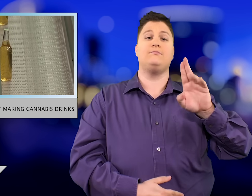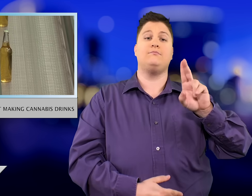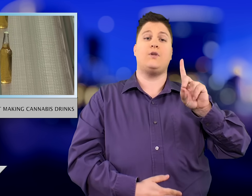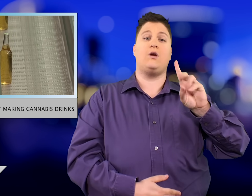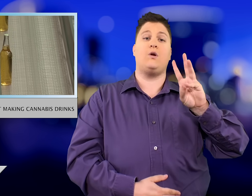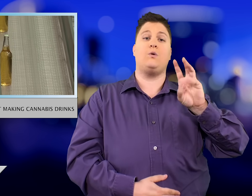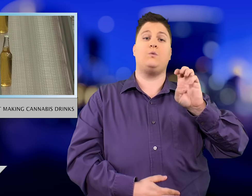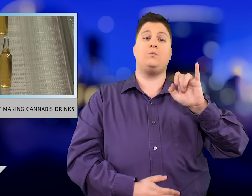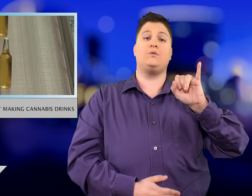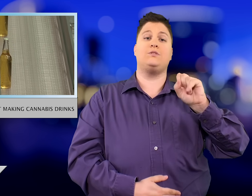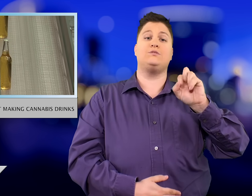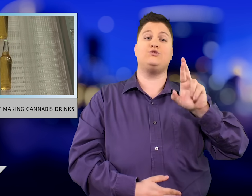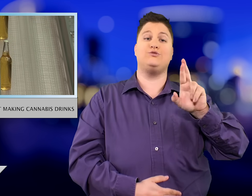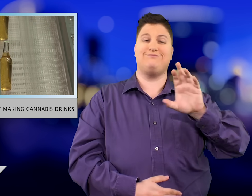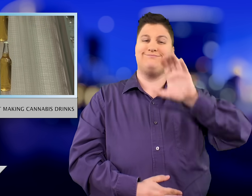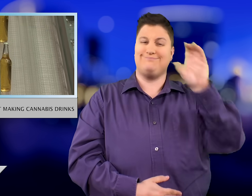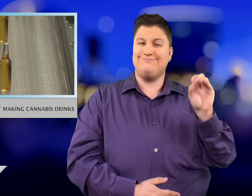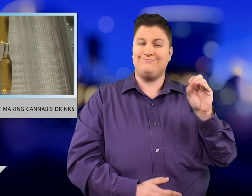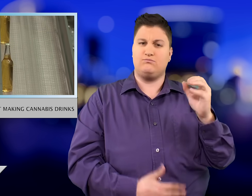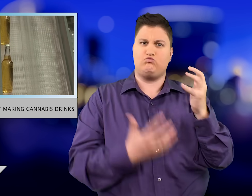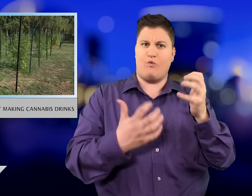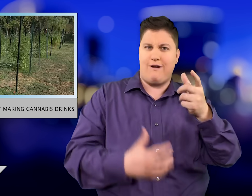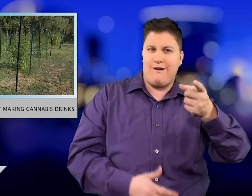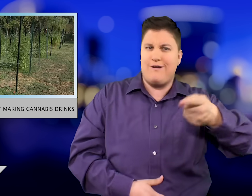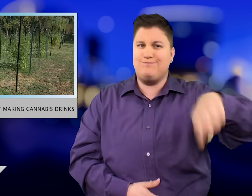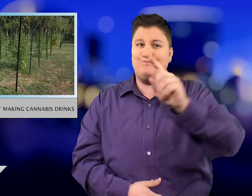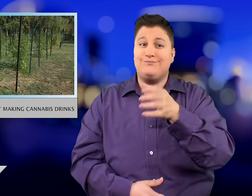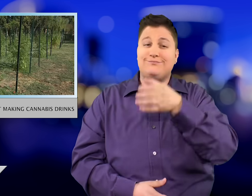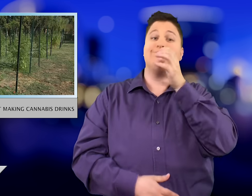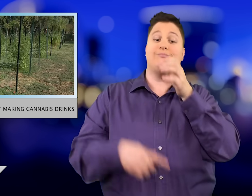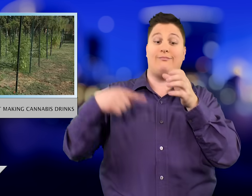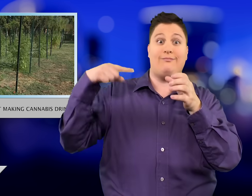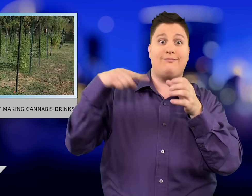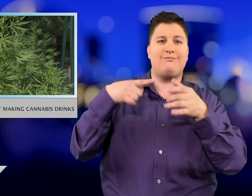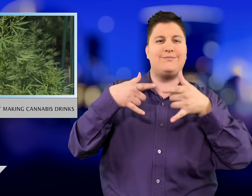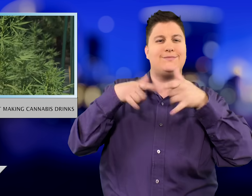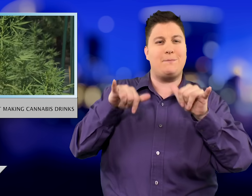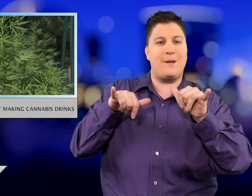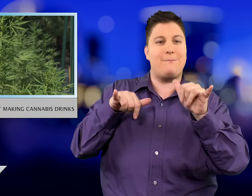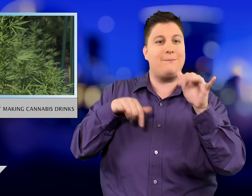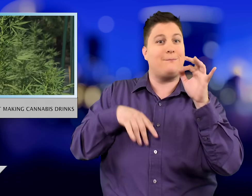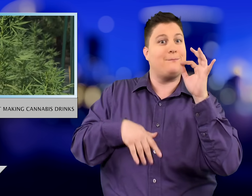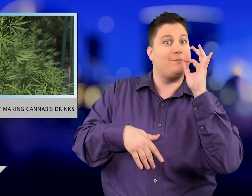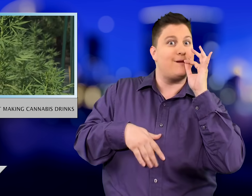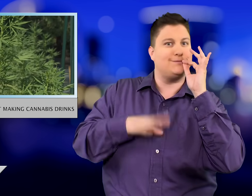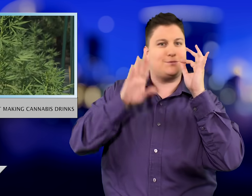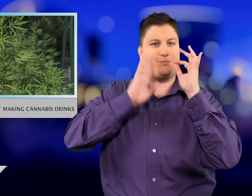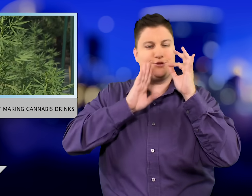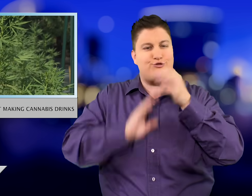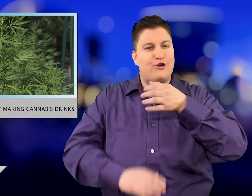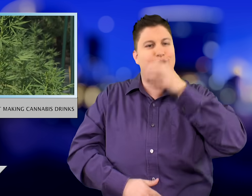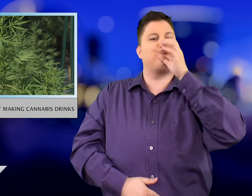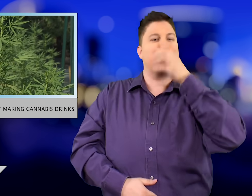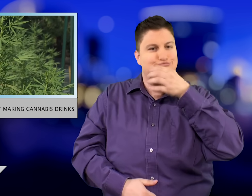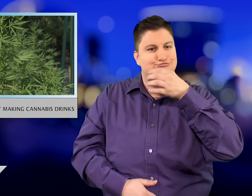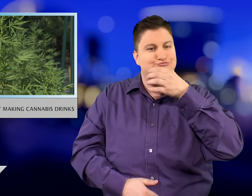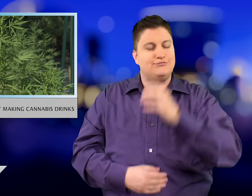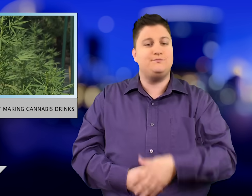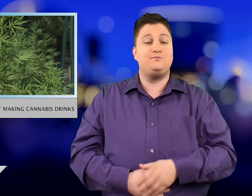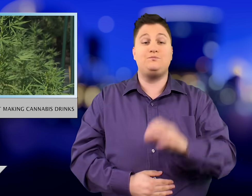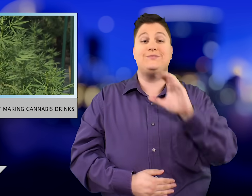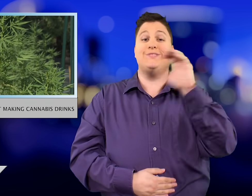Budweiser wants you to be able to get your pot and beer in one drink!